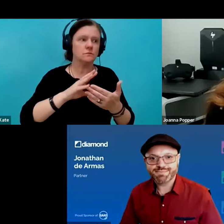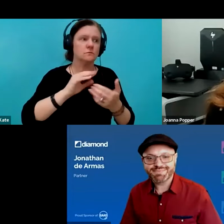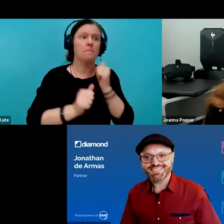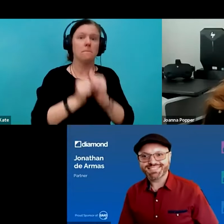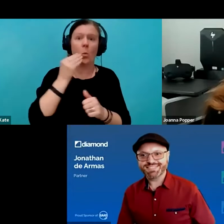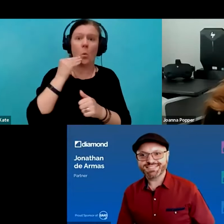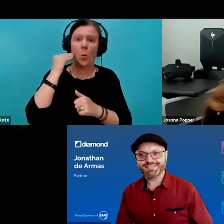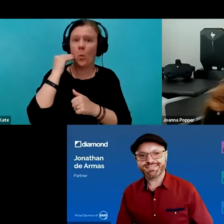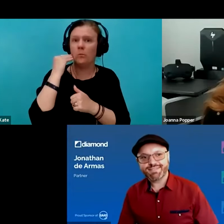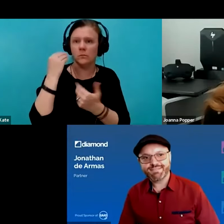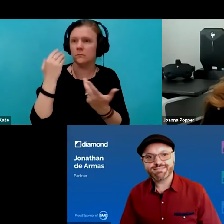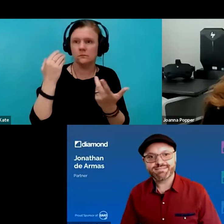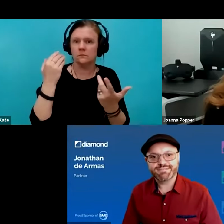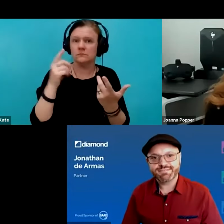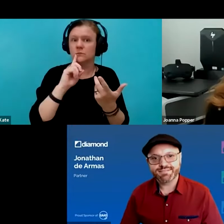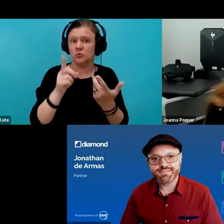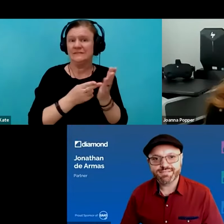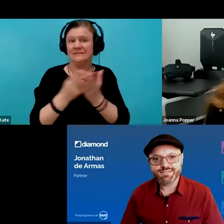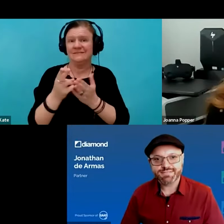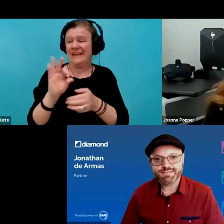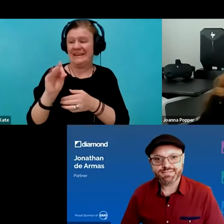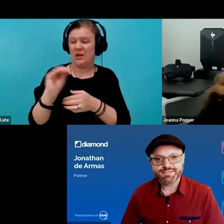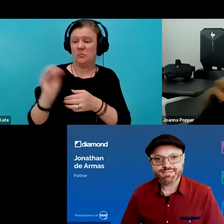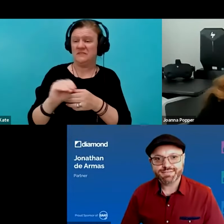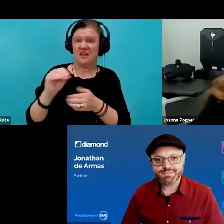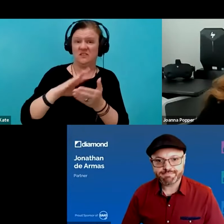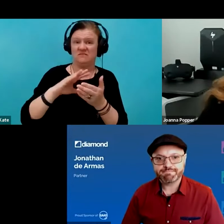of students are not are not Are not in their schools right now. And right now it's